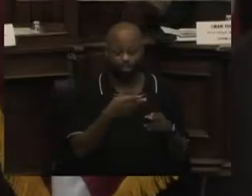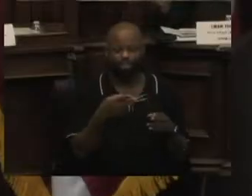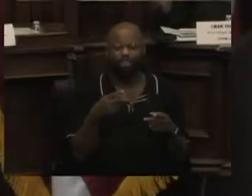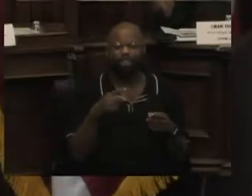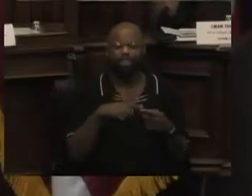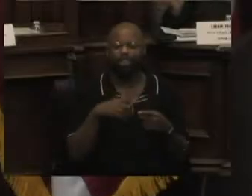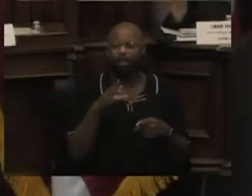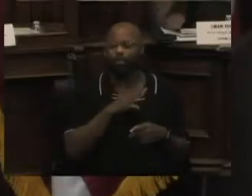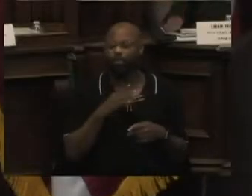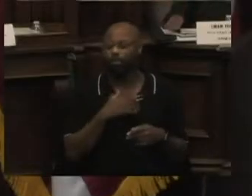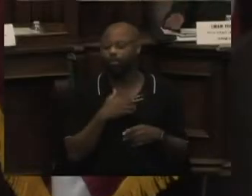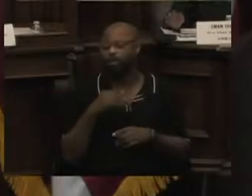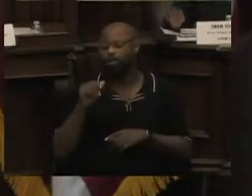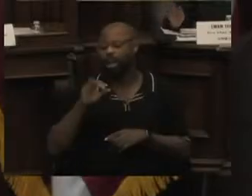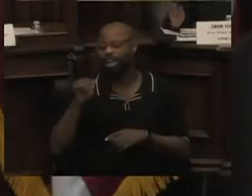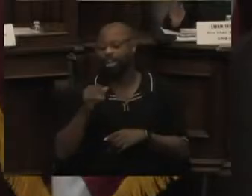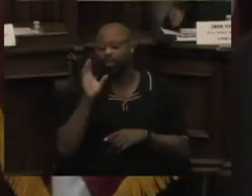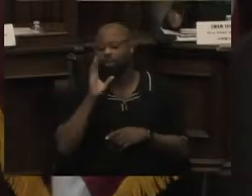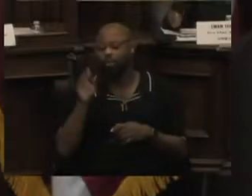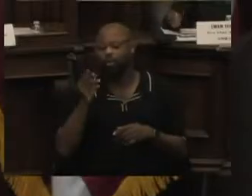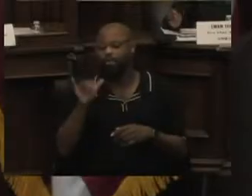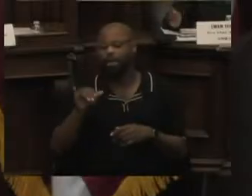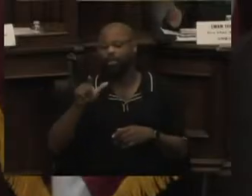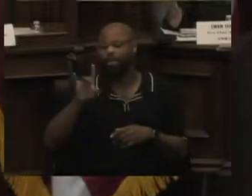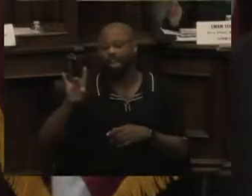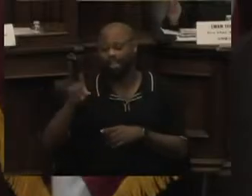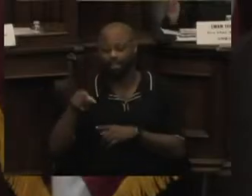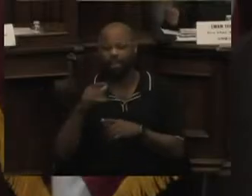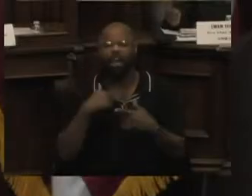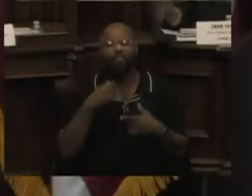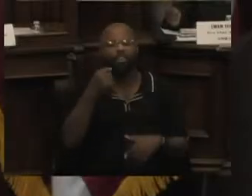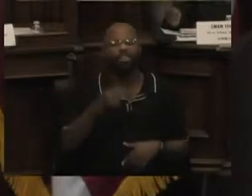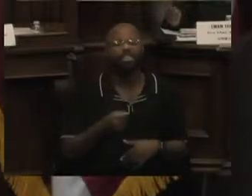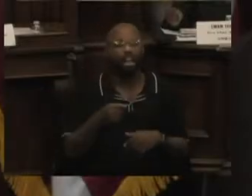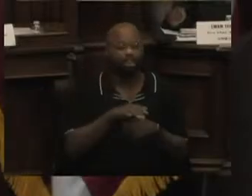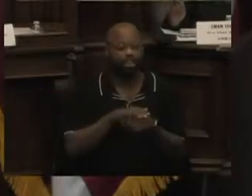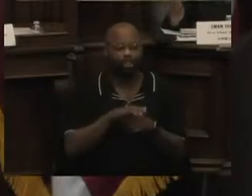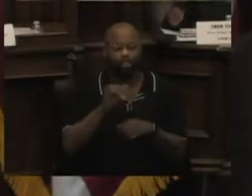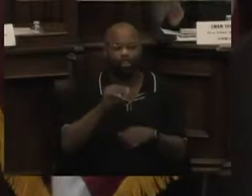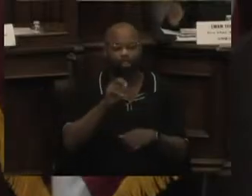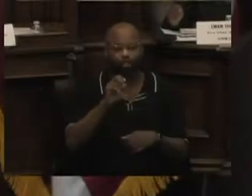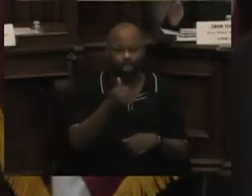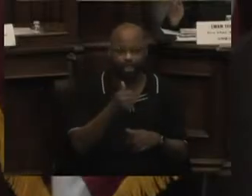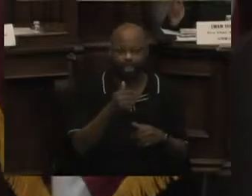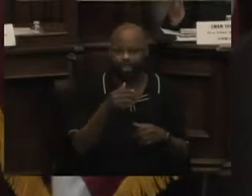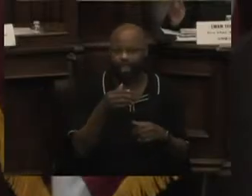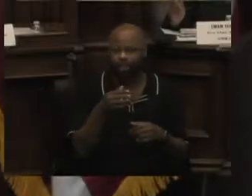Leslie Myers, small mentioned, board member AJ is going to